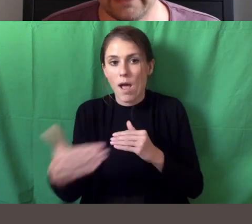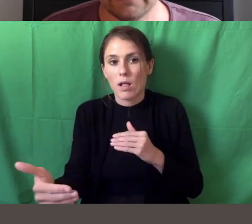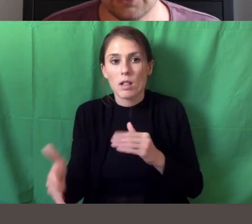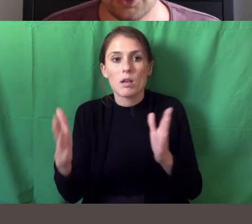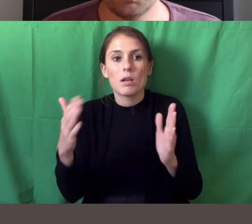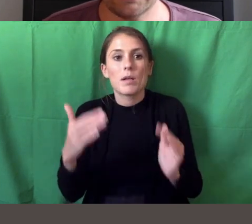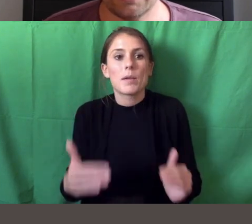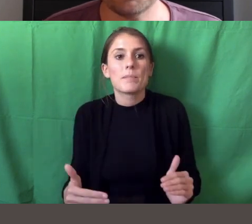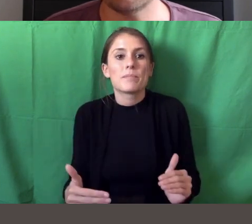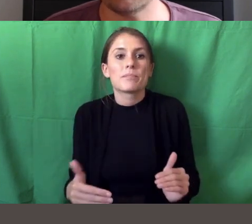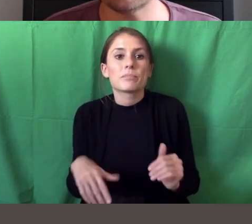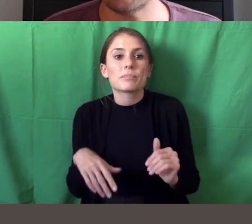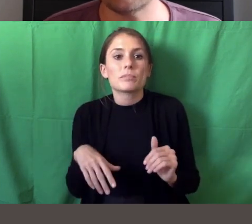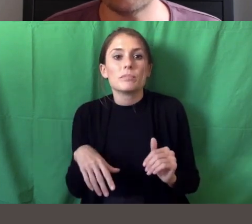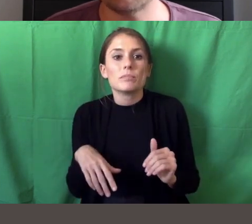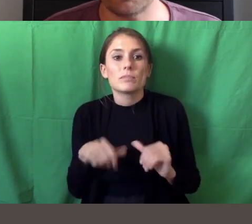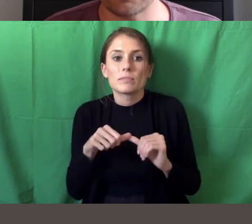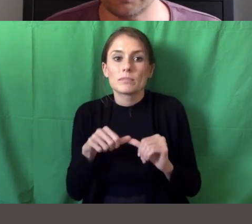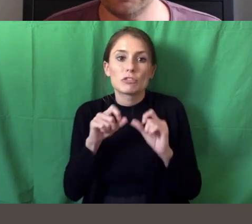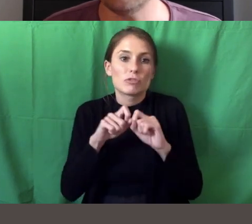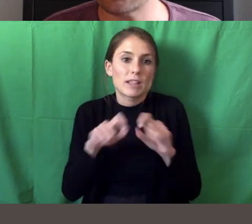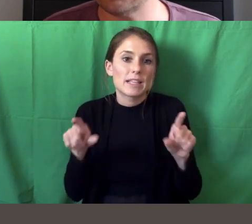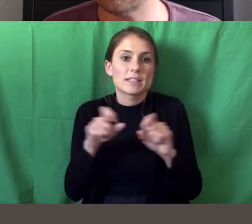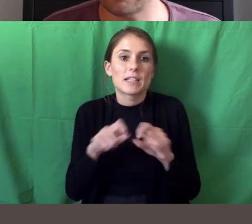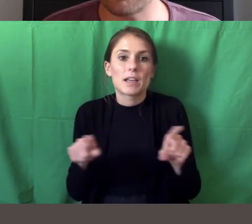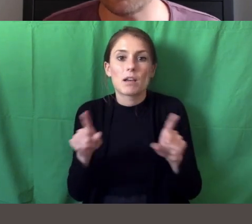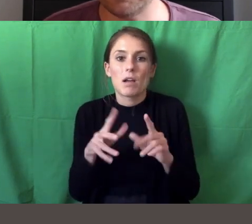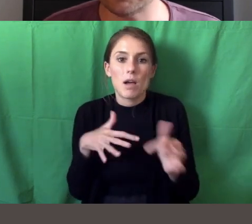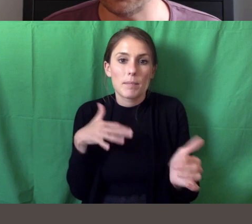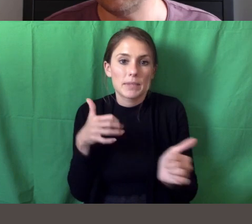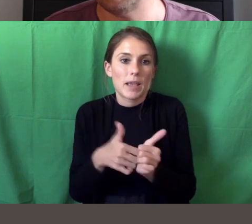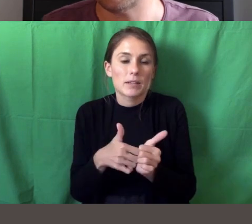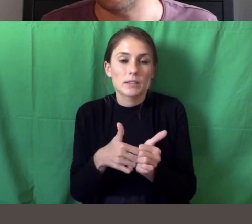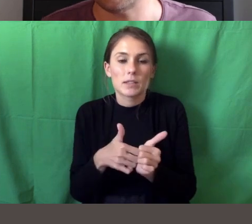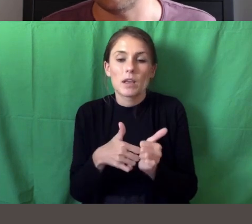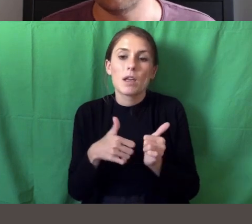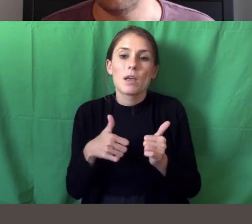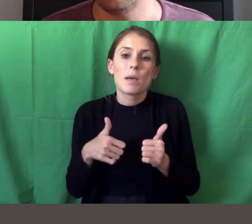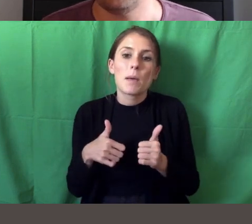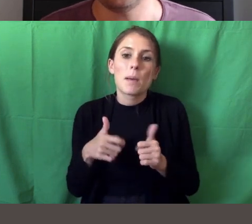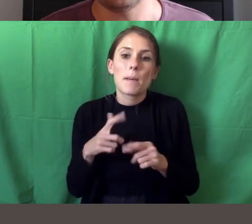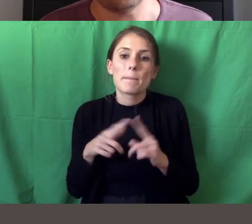and use them for a while. And we kept the tox 3 release plan. And even created another release